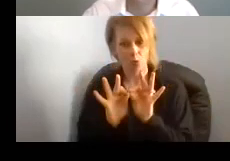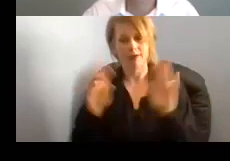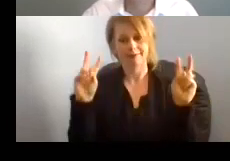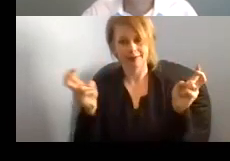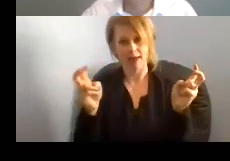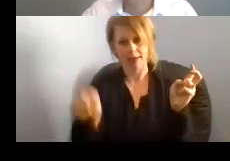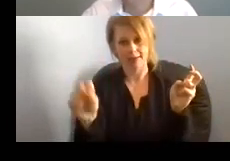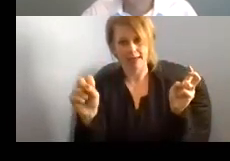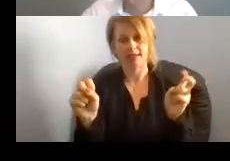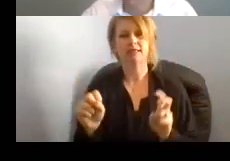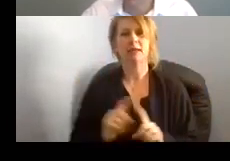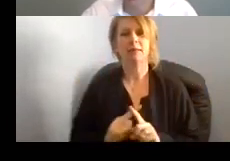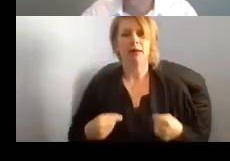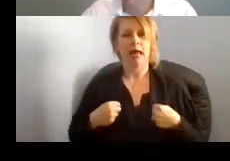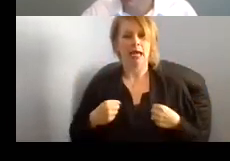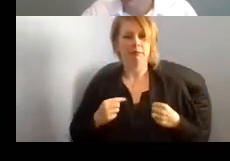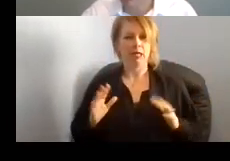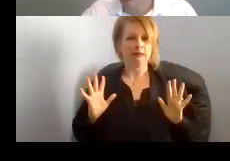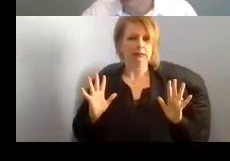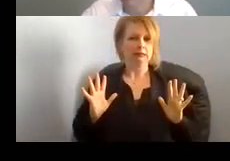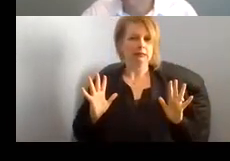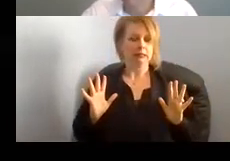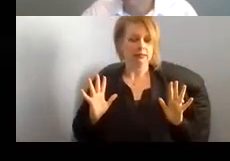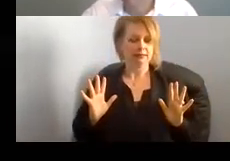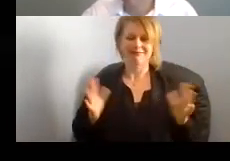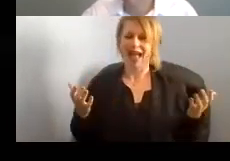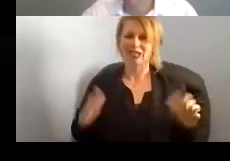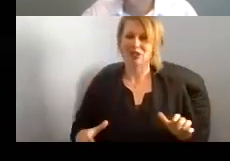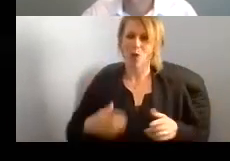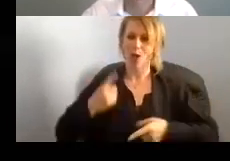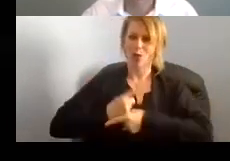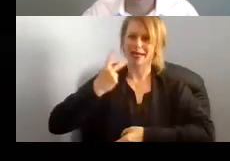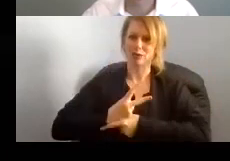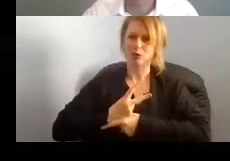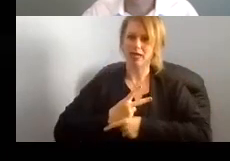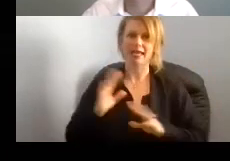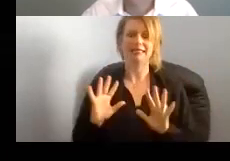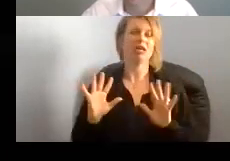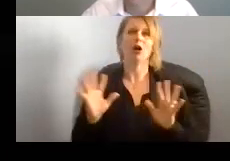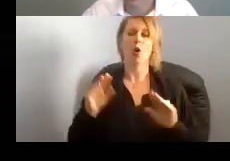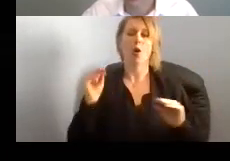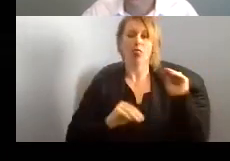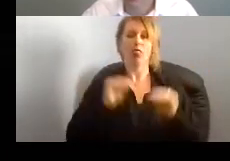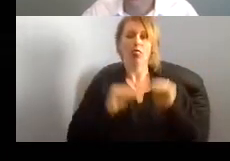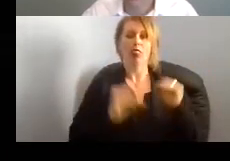a little hesitant to try and put something together in a day or two to respond to current events. You’ll see that the materials that are